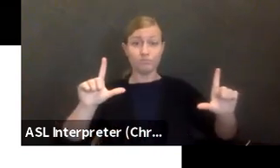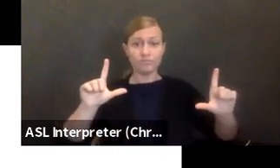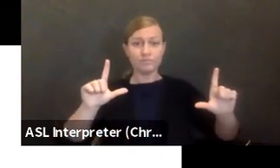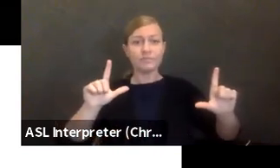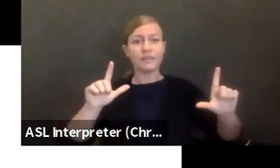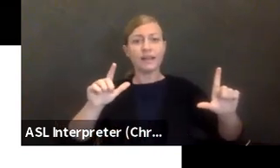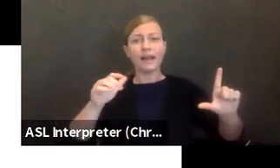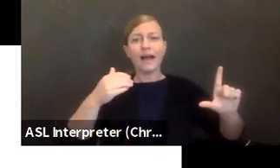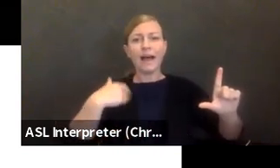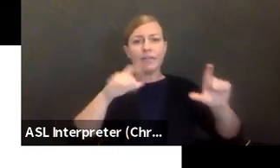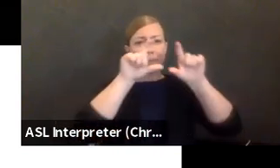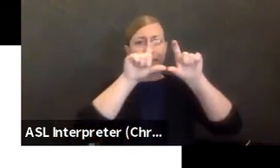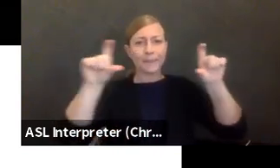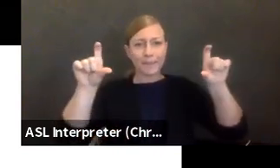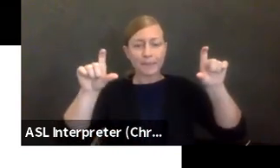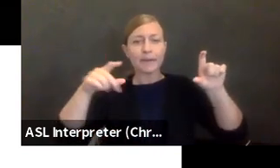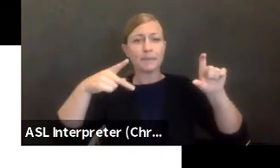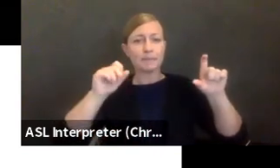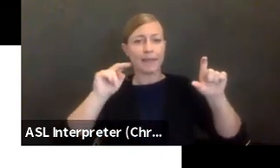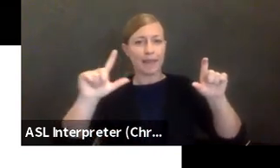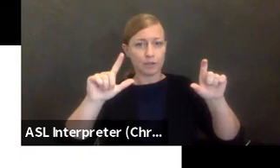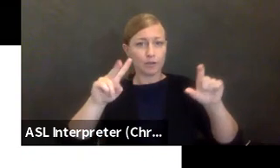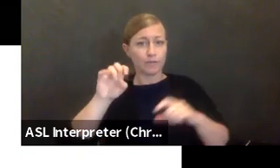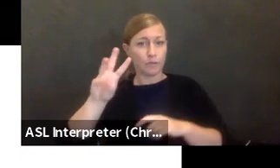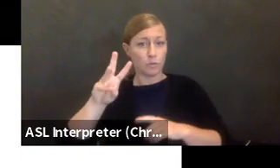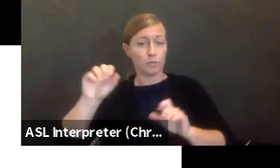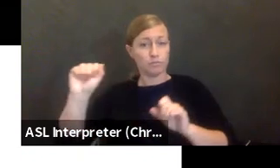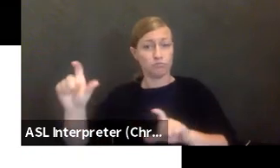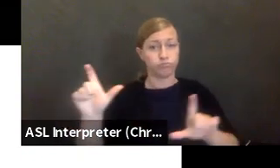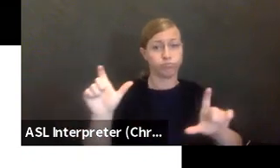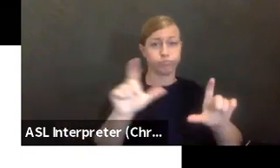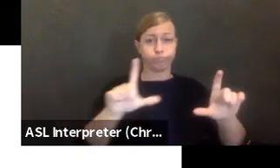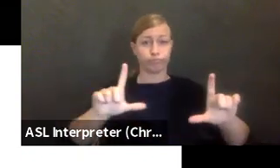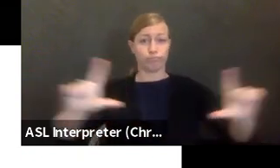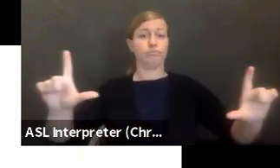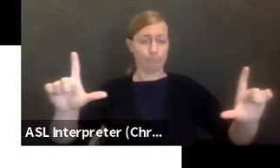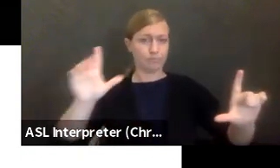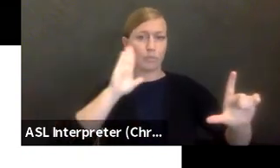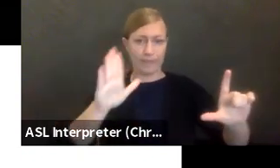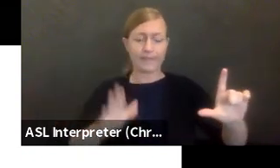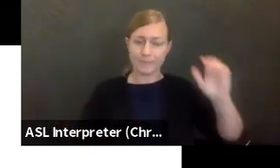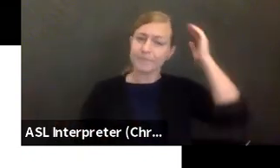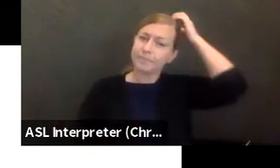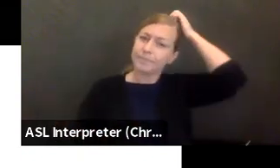so it will not change it if you want to make it bigger you can click the little bar next to it,